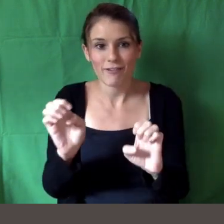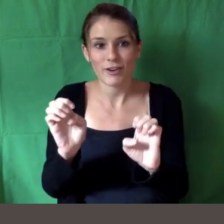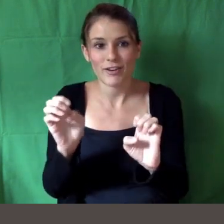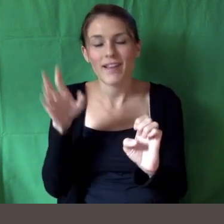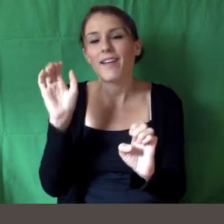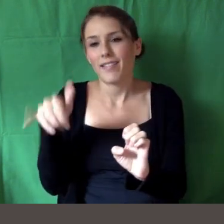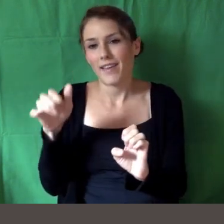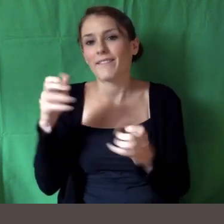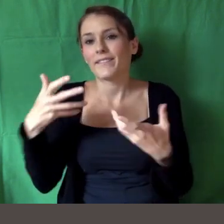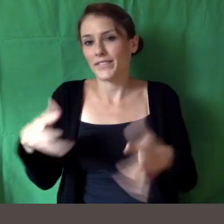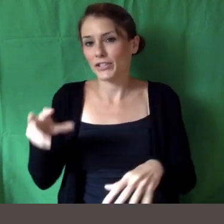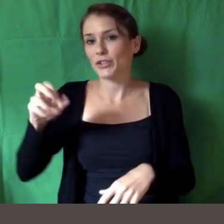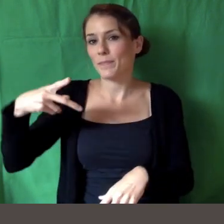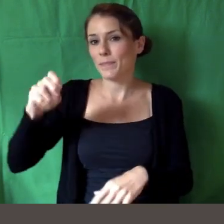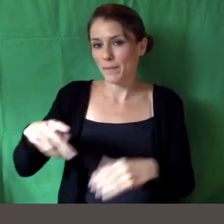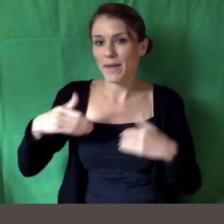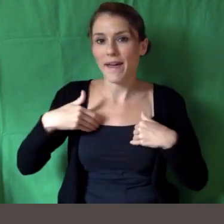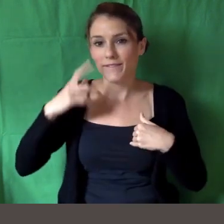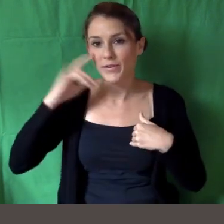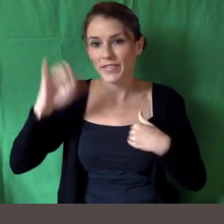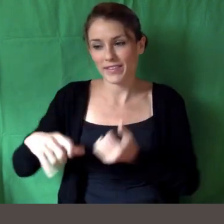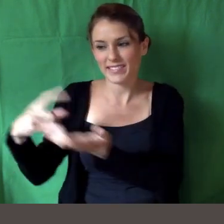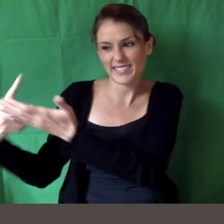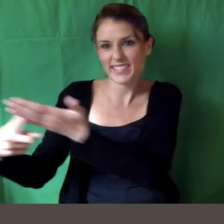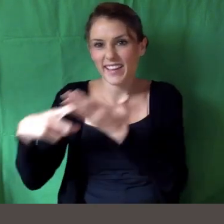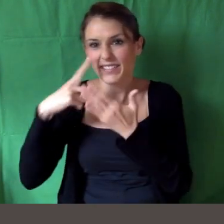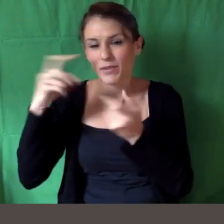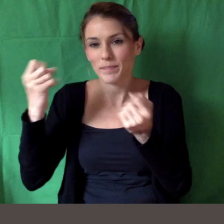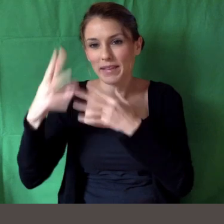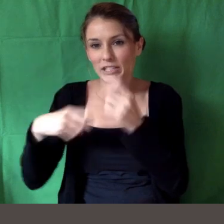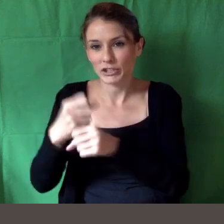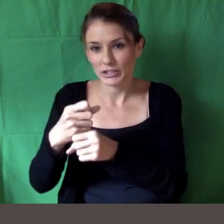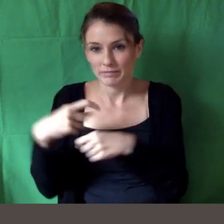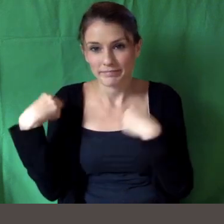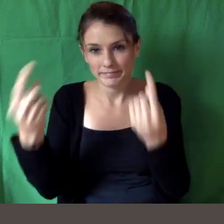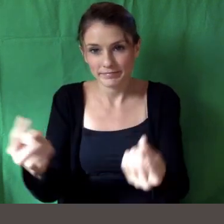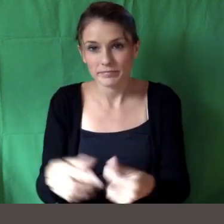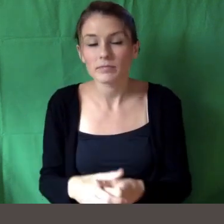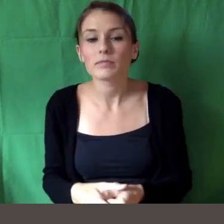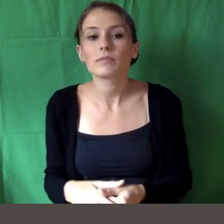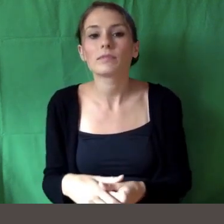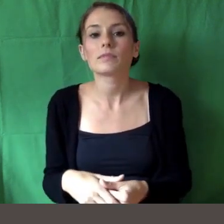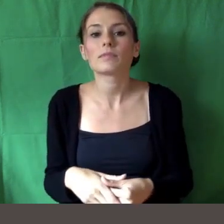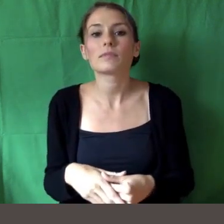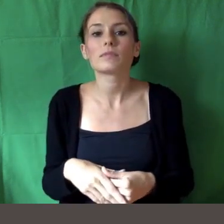that that's been discussed for years.